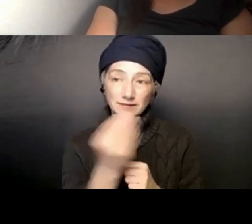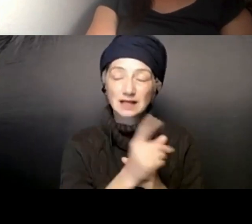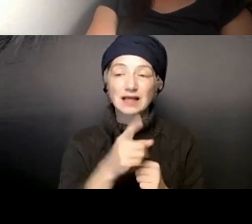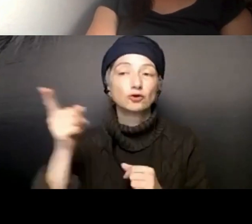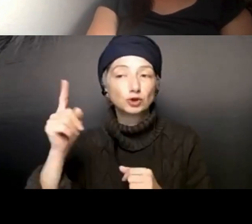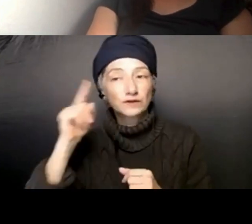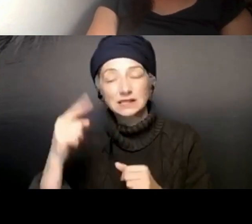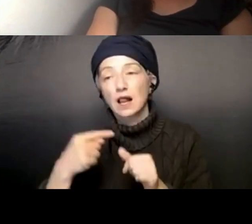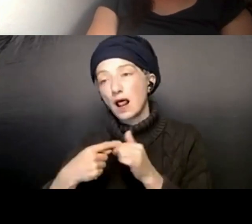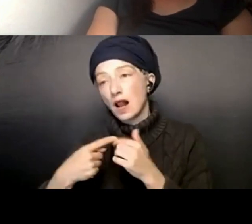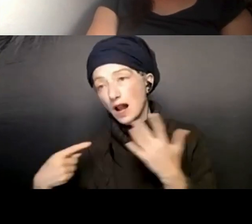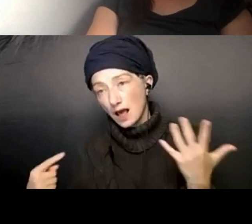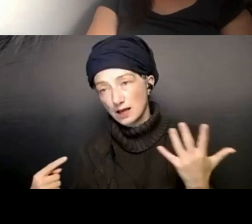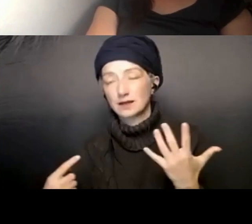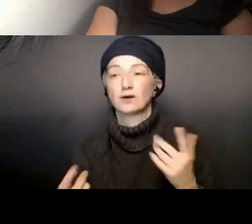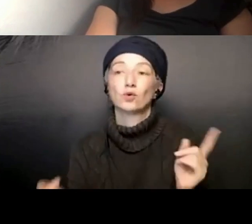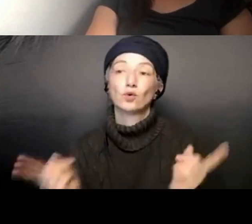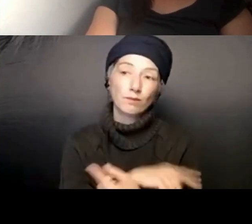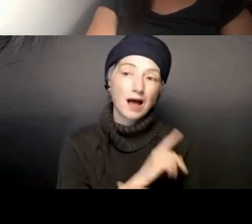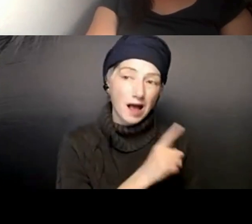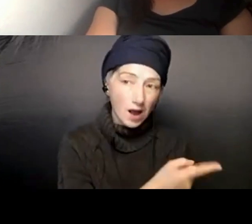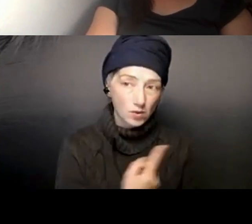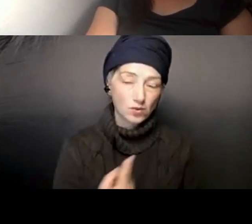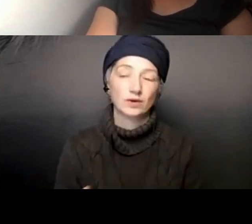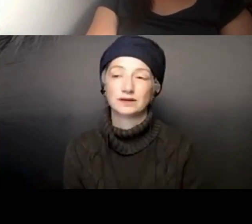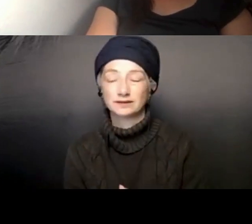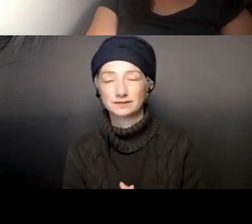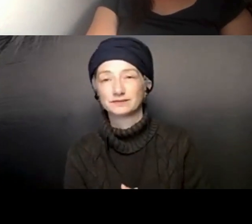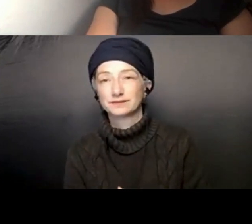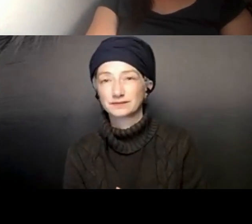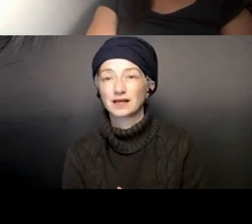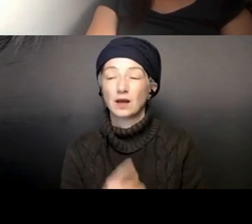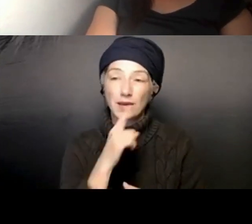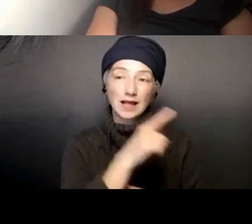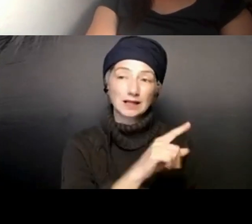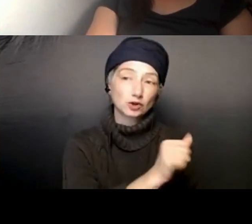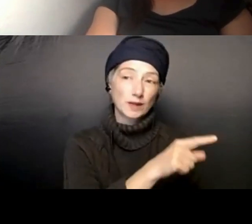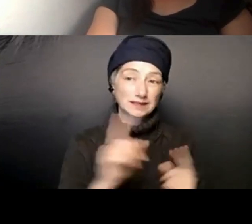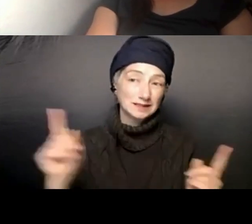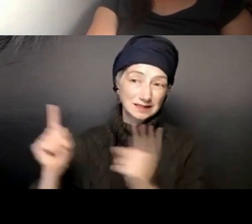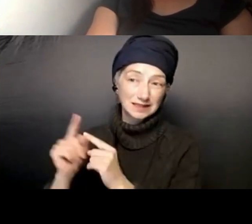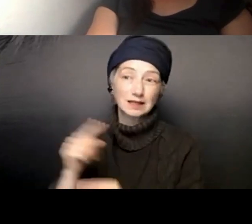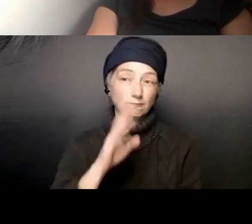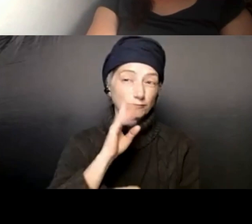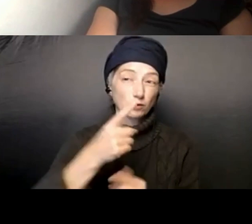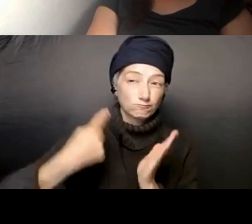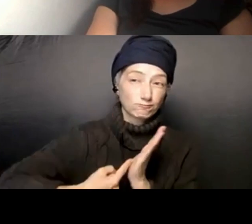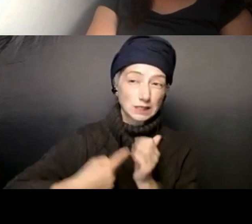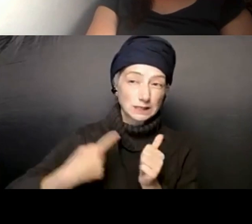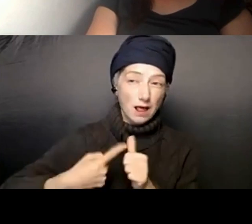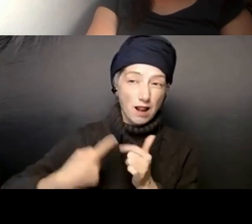Or also: "These other things you should definitely ask for in the first conversation, to make sure or to find out for yourself